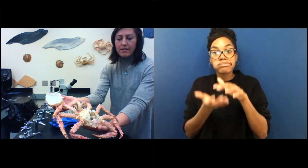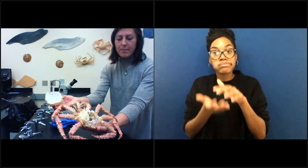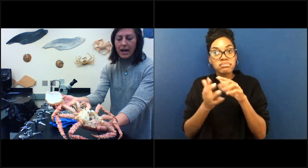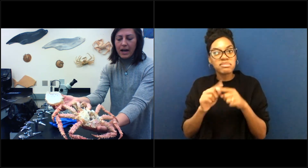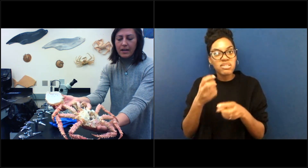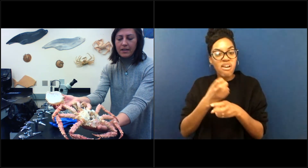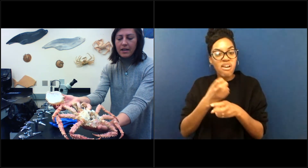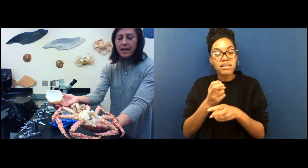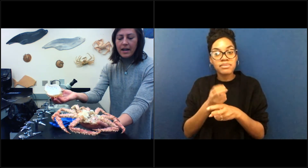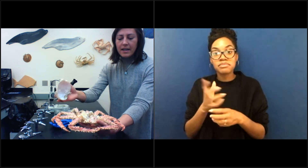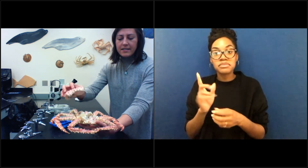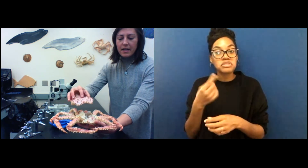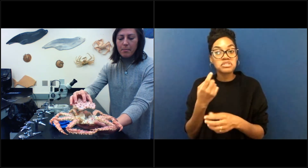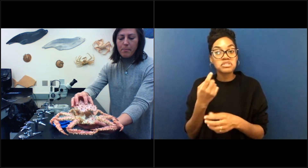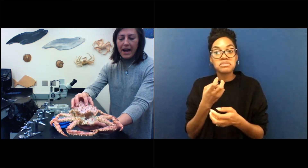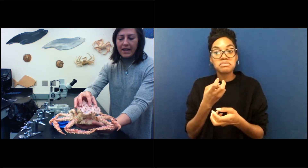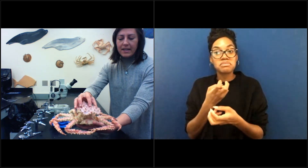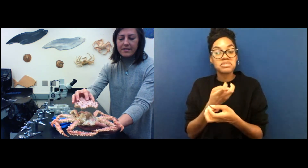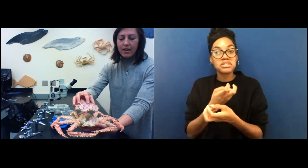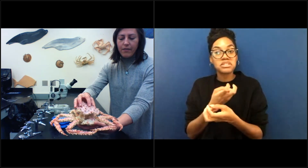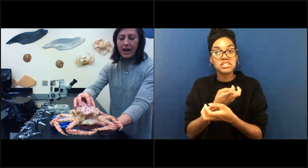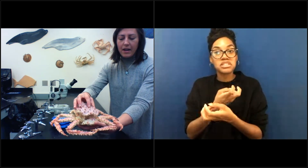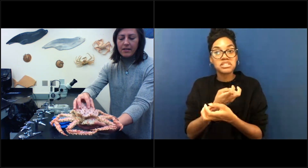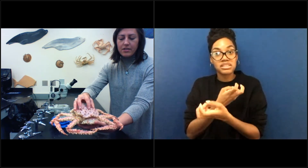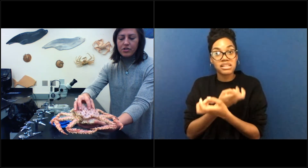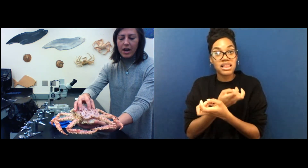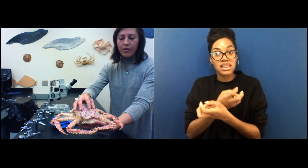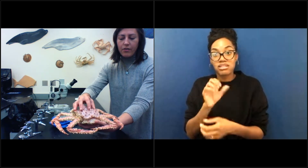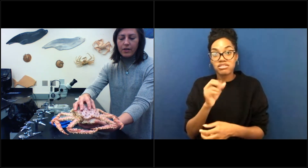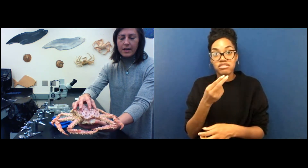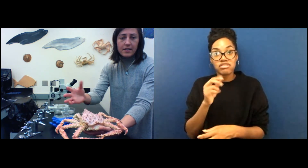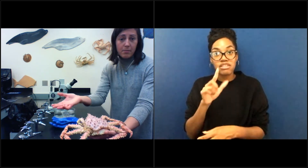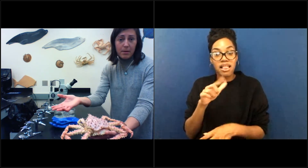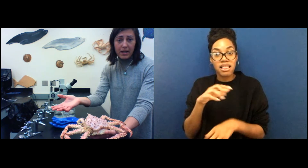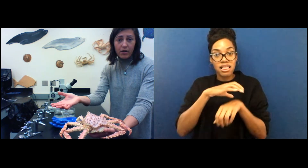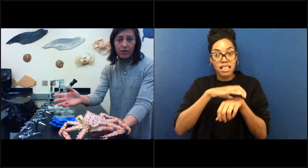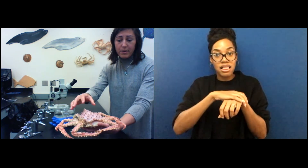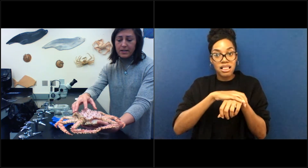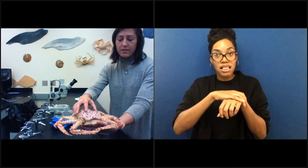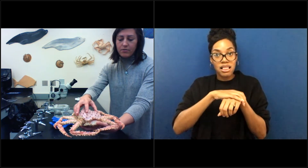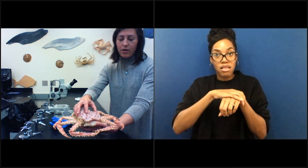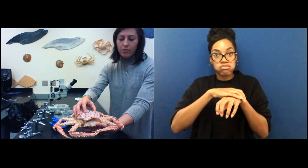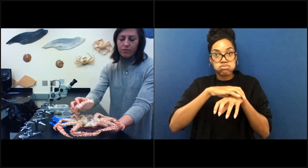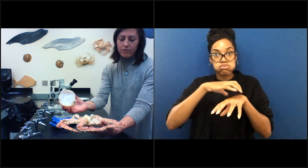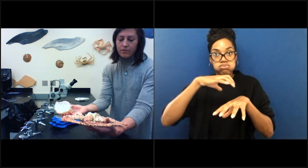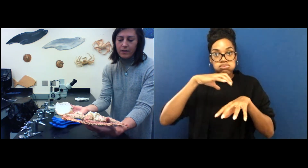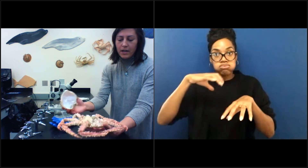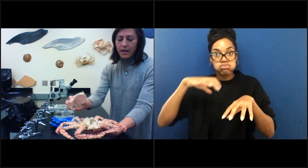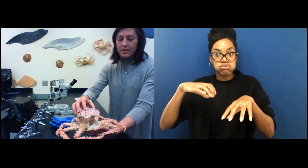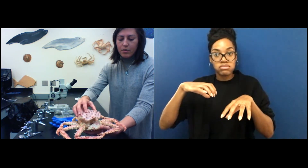that it leaves behind. And it's going to back itself out of the shell. And it's going to be bigger because it's grown.